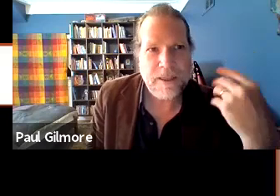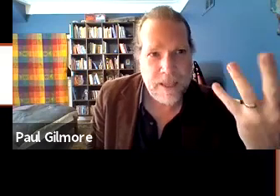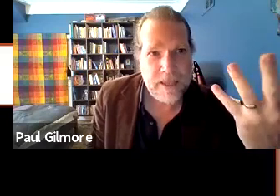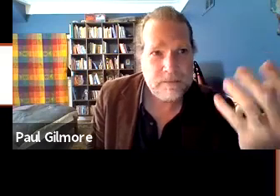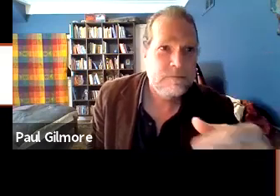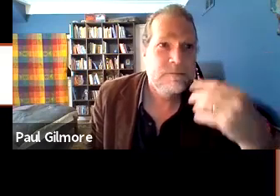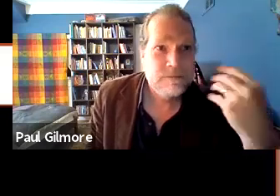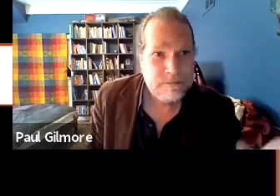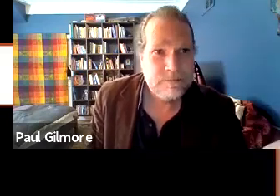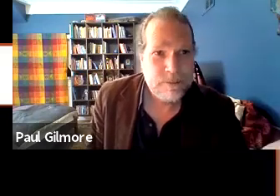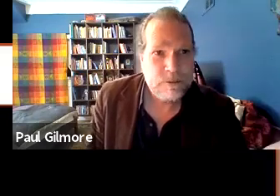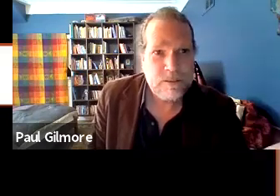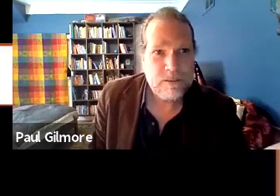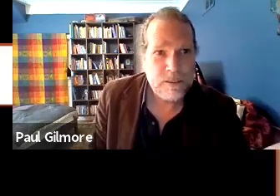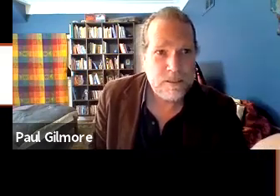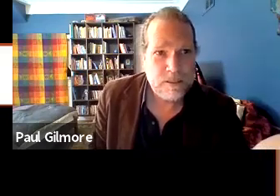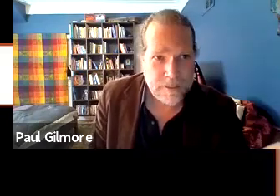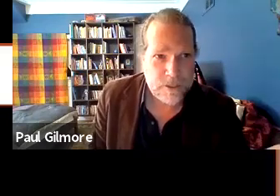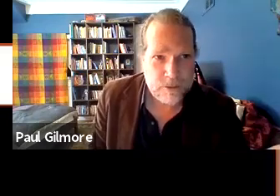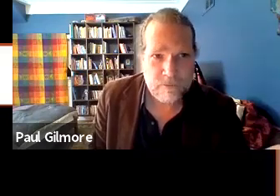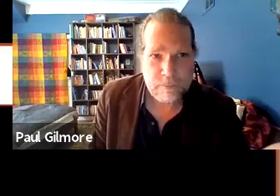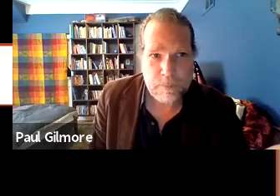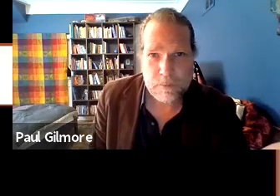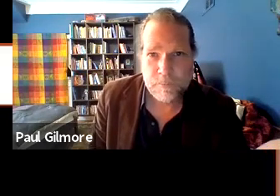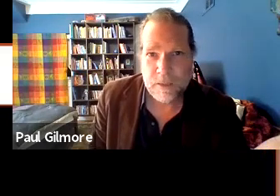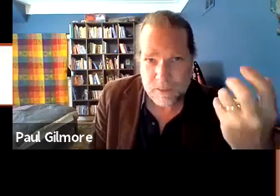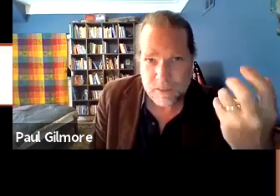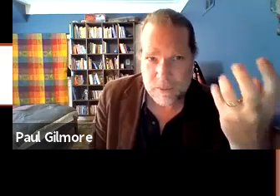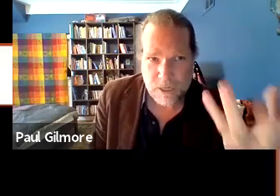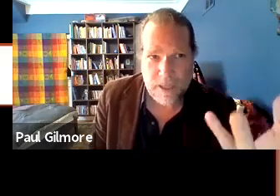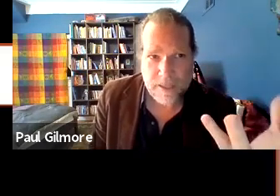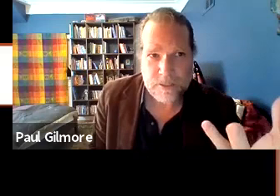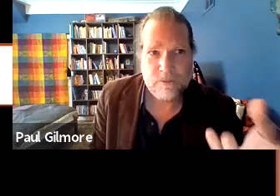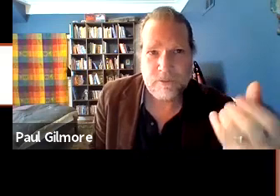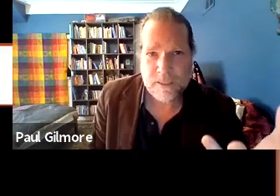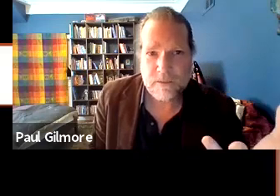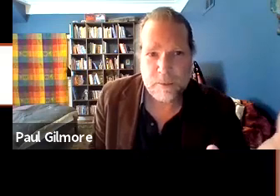and then you get the attitude of the people, that the general attitude of lots of the